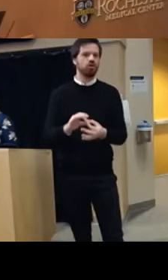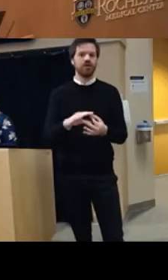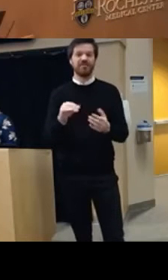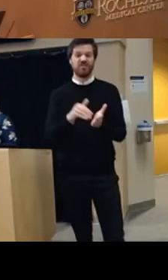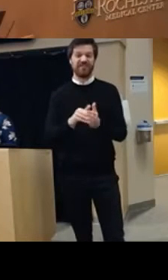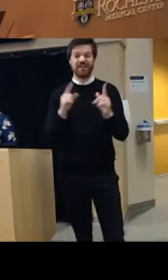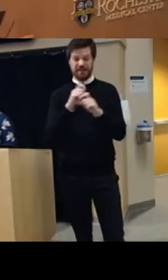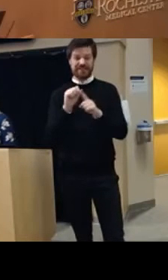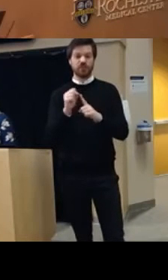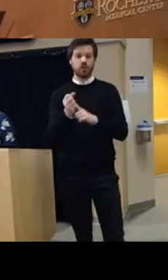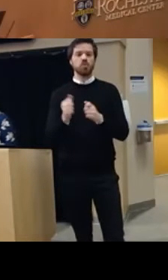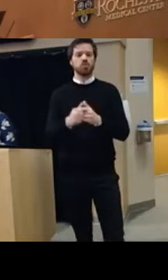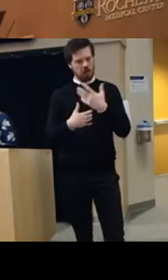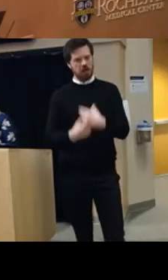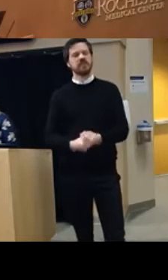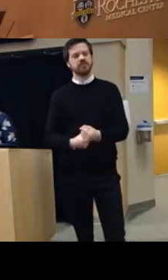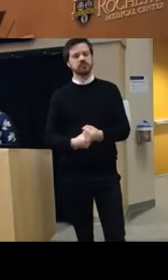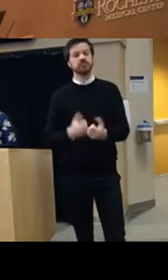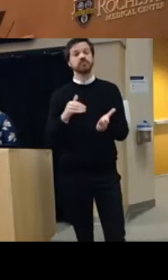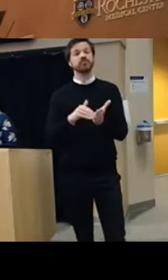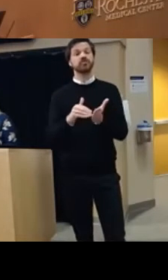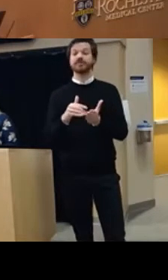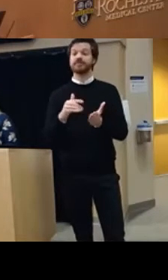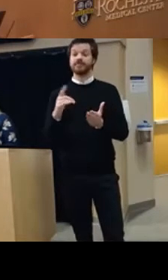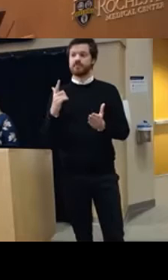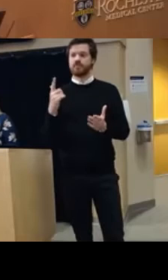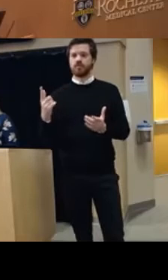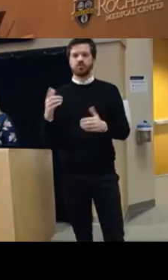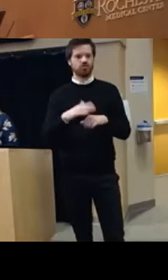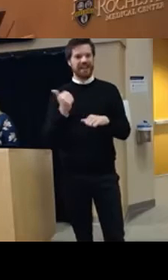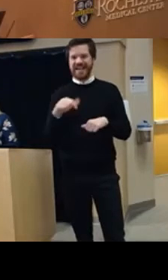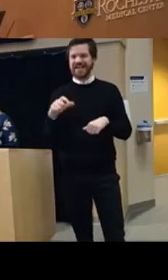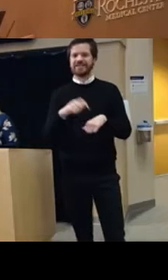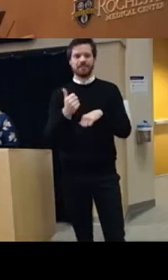situations with confidence and Poise because we get called to go out anywhere at any time any day